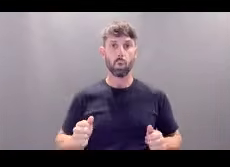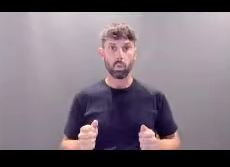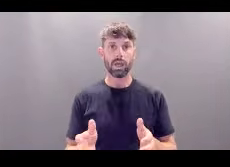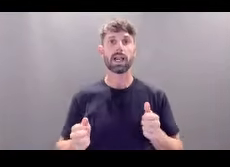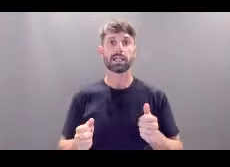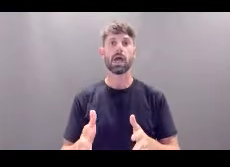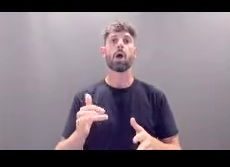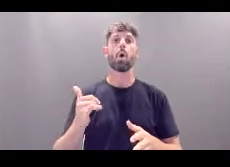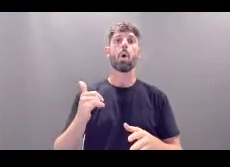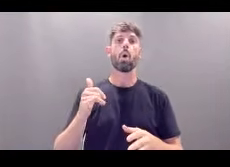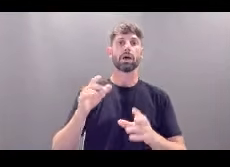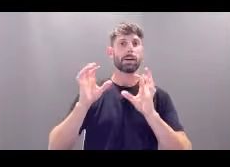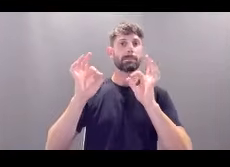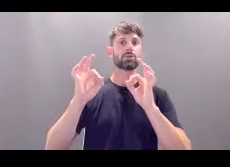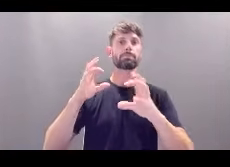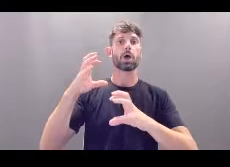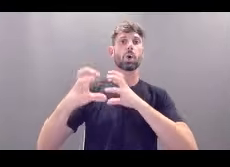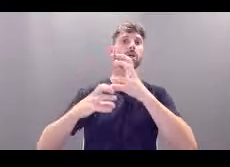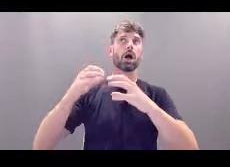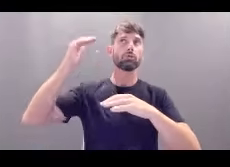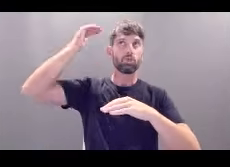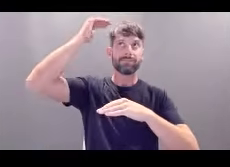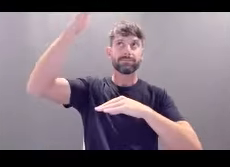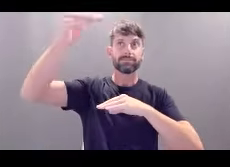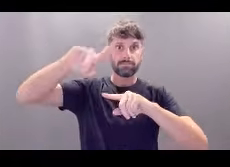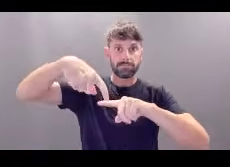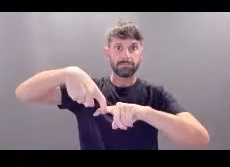They may be known to have caused harm or are used as